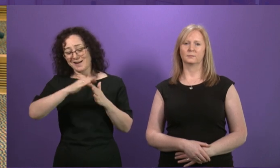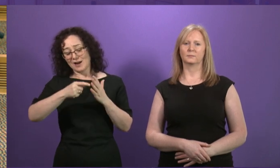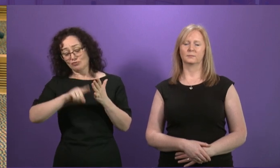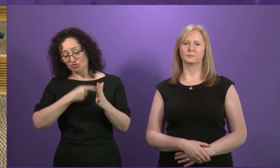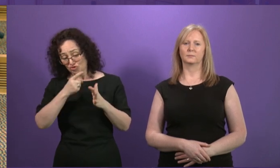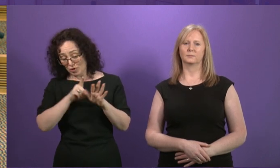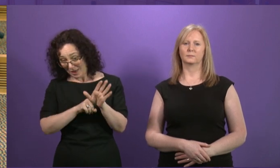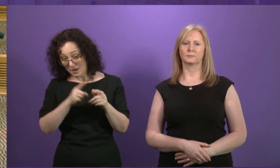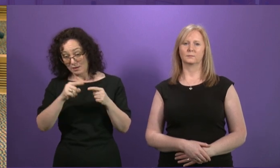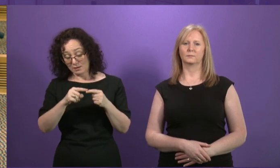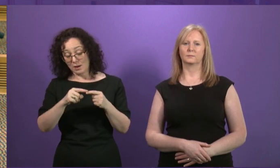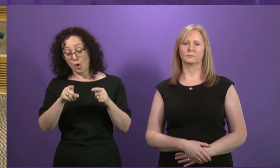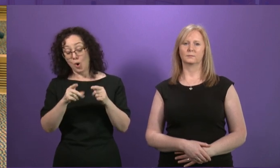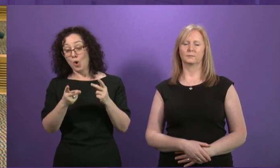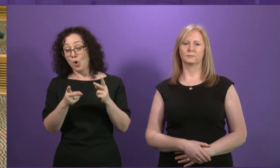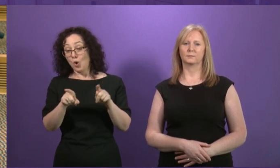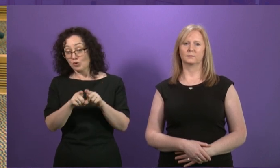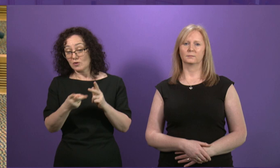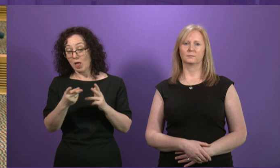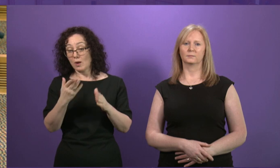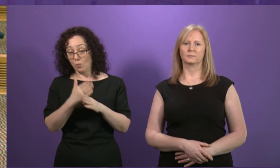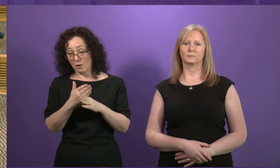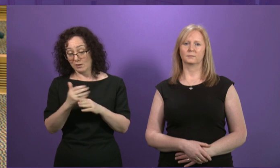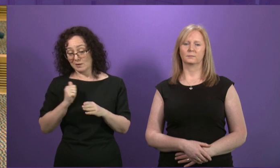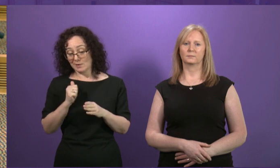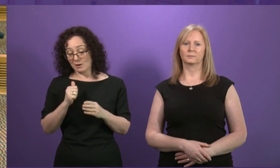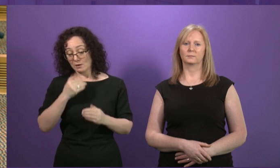That means that there is time to work with industry with a view to repurposing the site